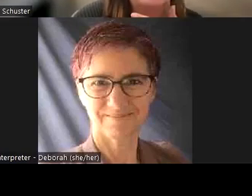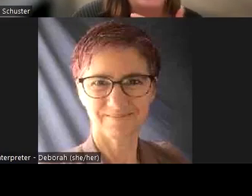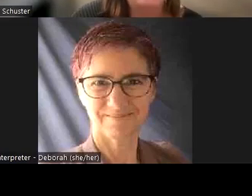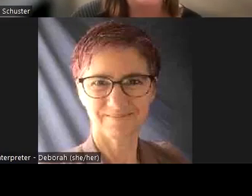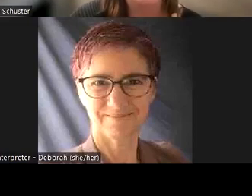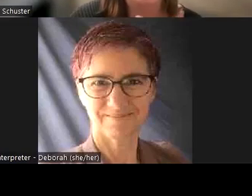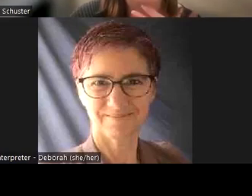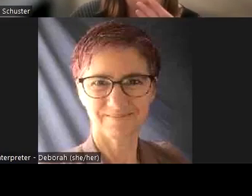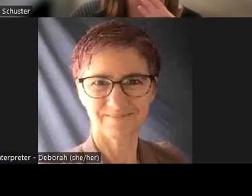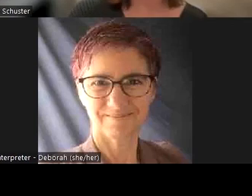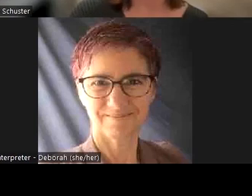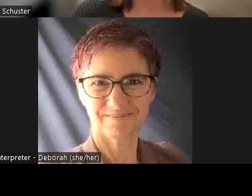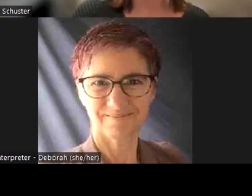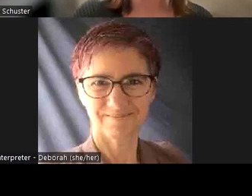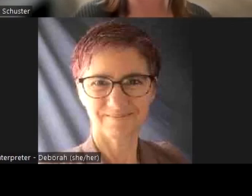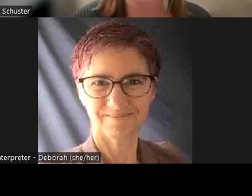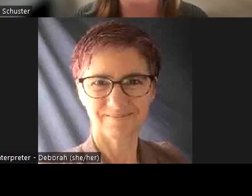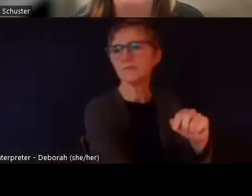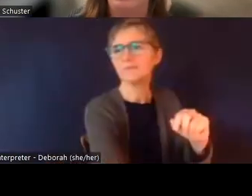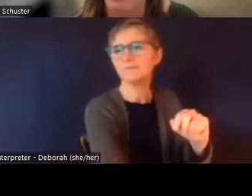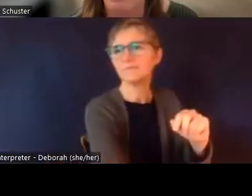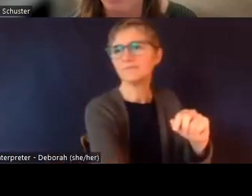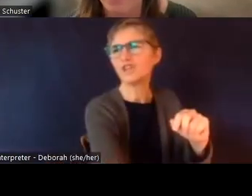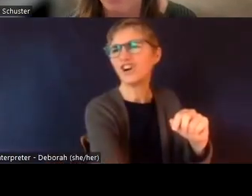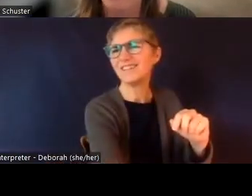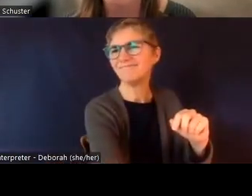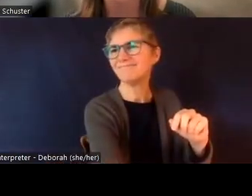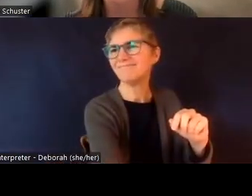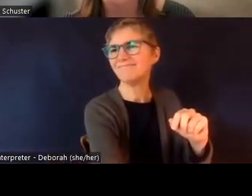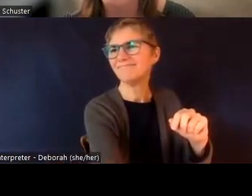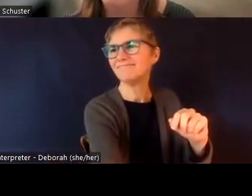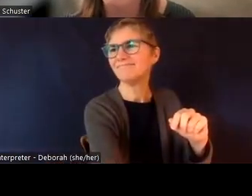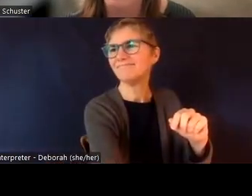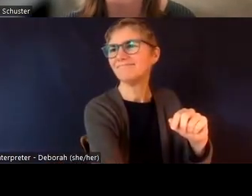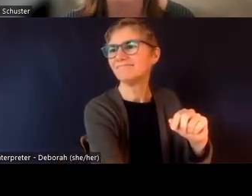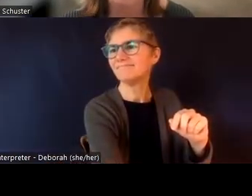enhance youth connectedness and reduce stigma. So school environments that are